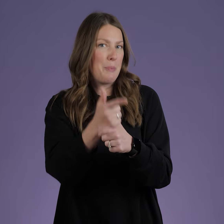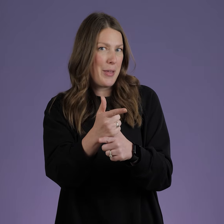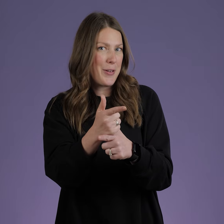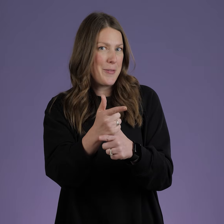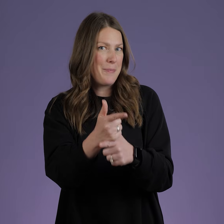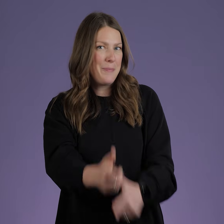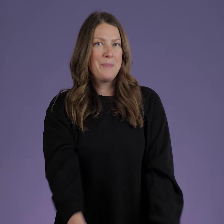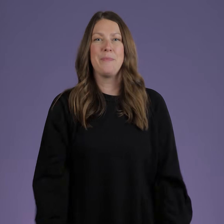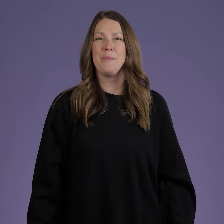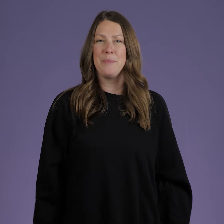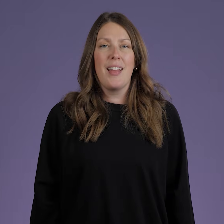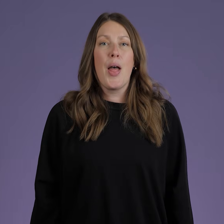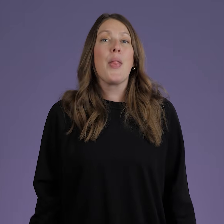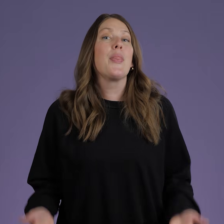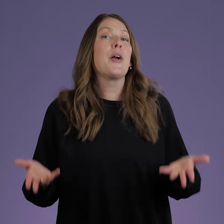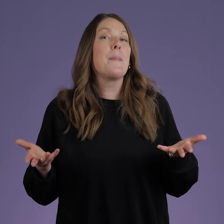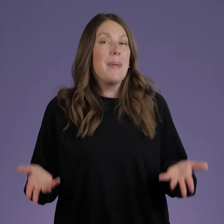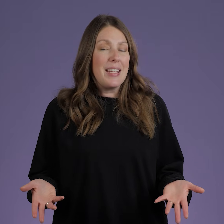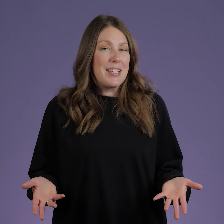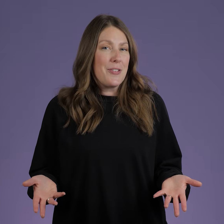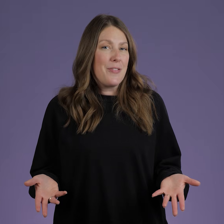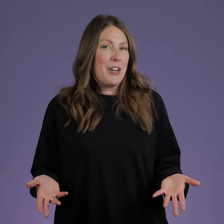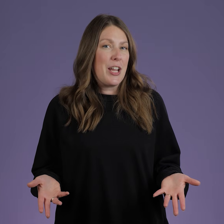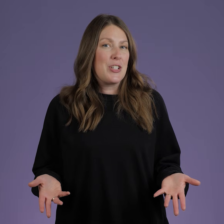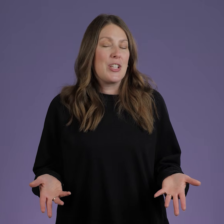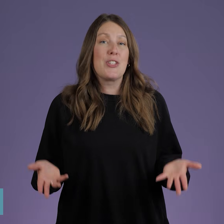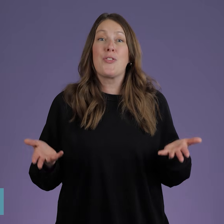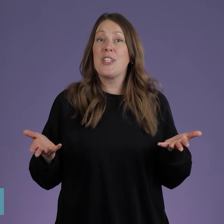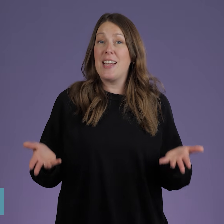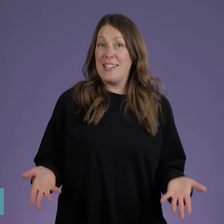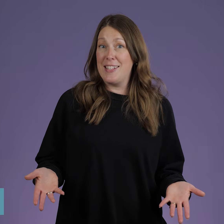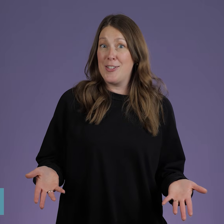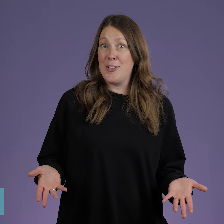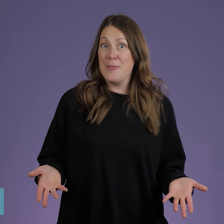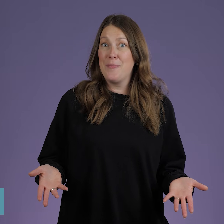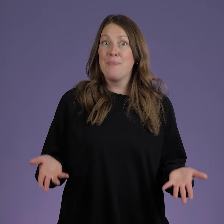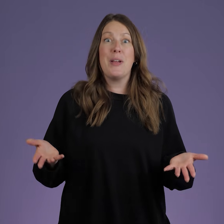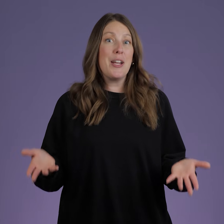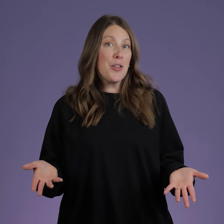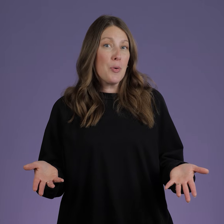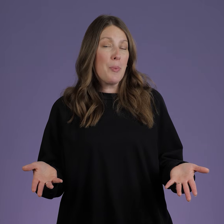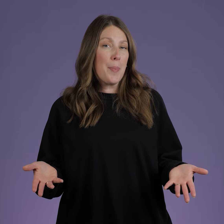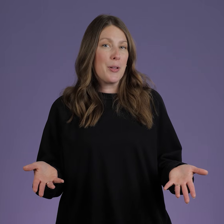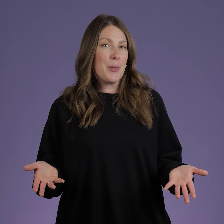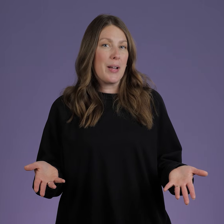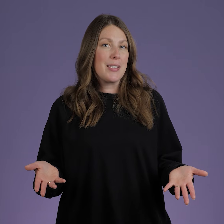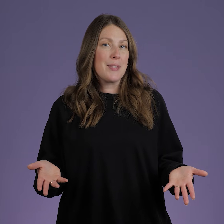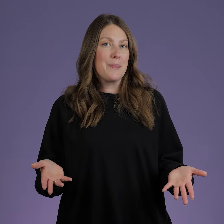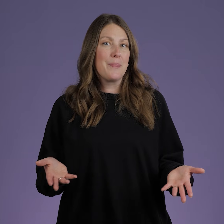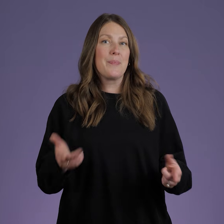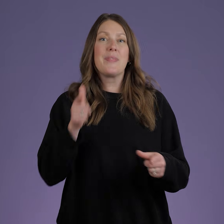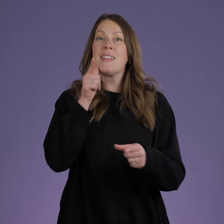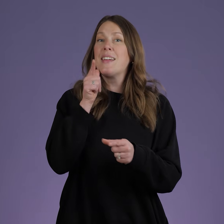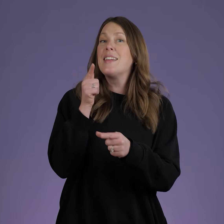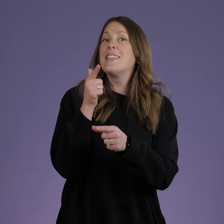brother. There are many different variations for the sign, sister. But here are the more popular ones.